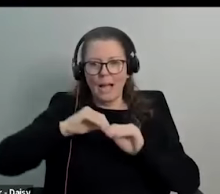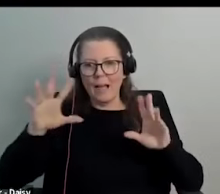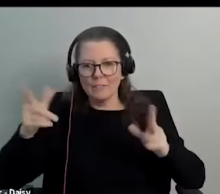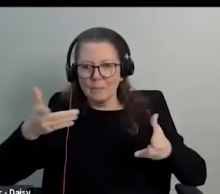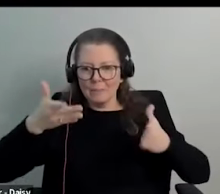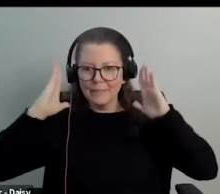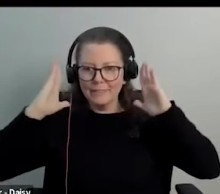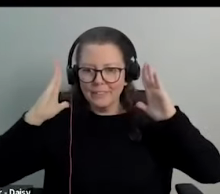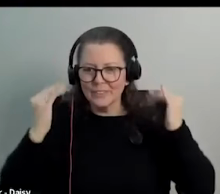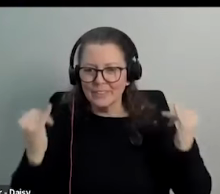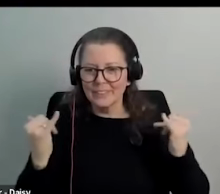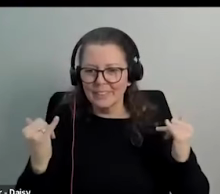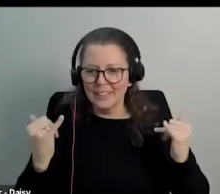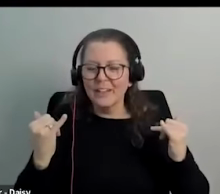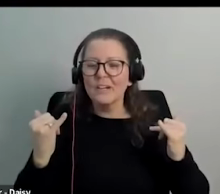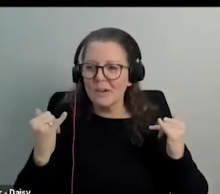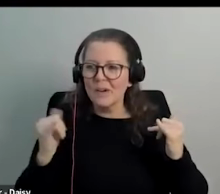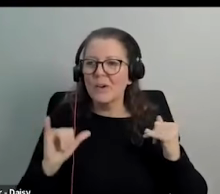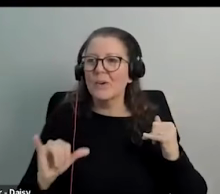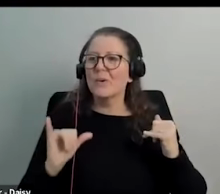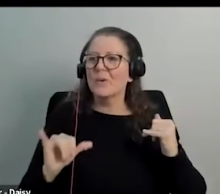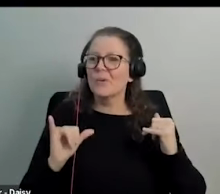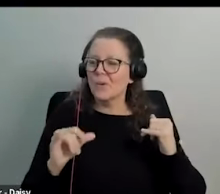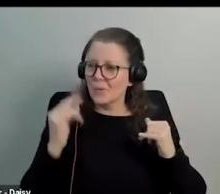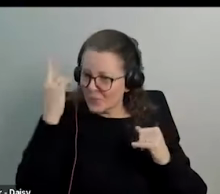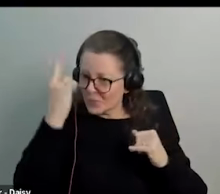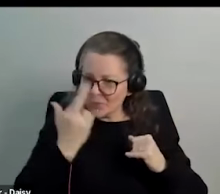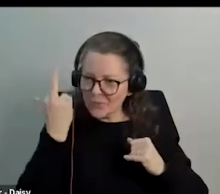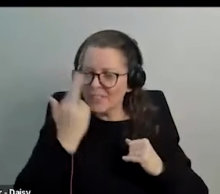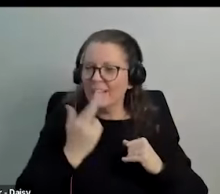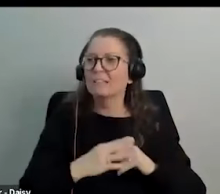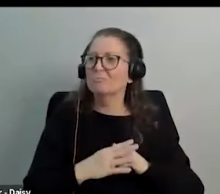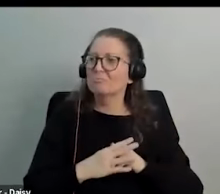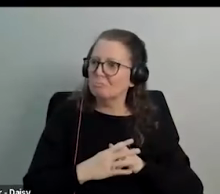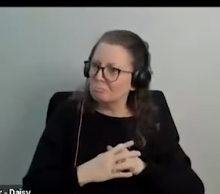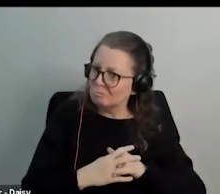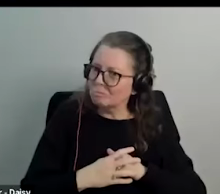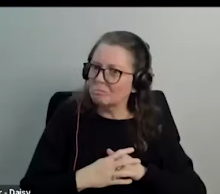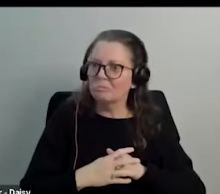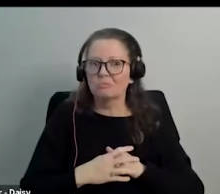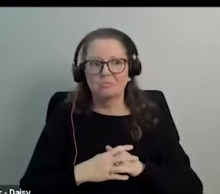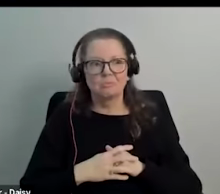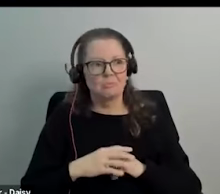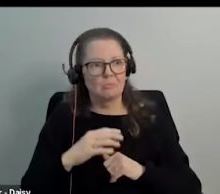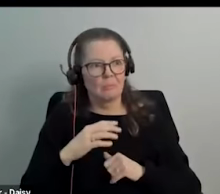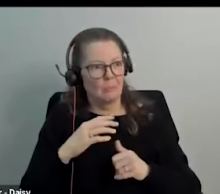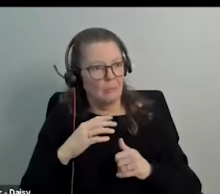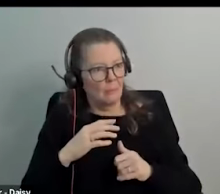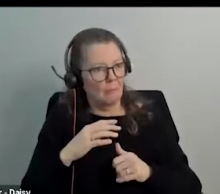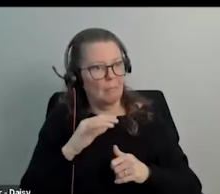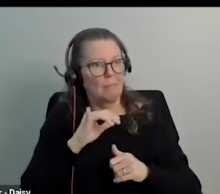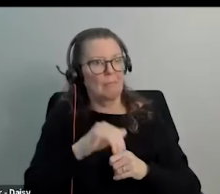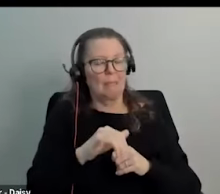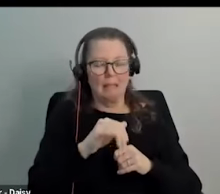and looking at and realizing, "Oh, I didn't realize we were this bad." You know, you give them results,